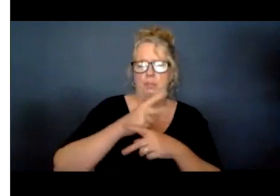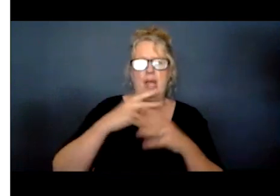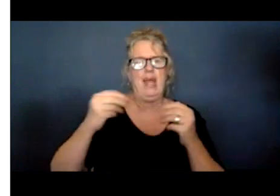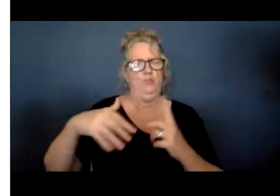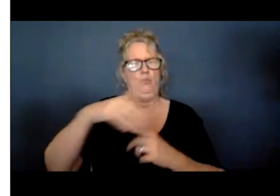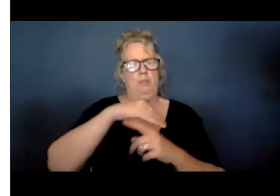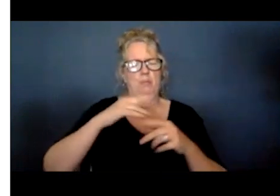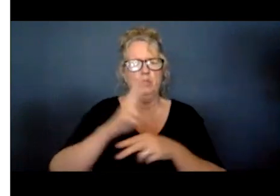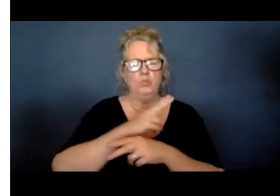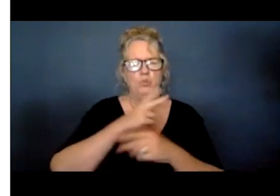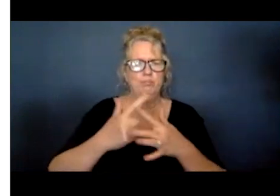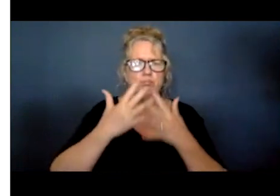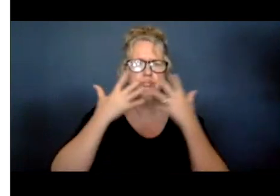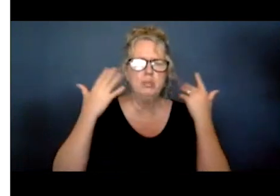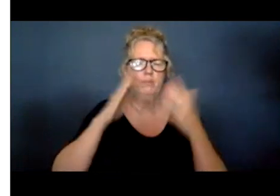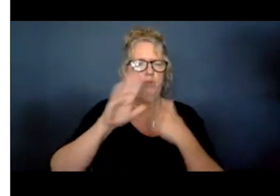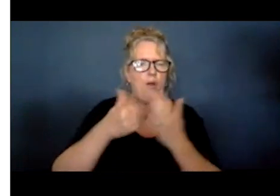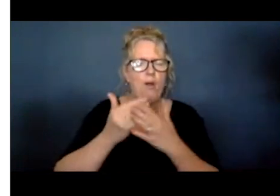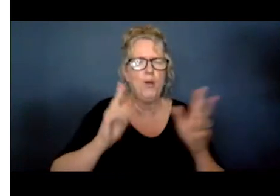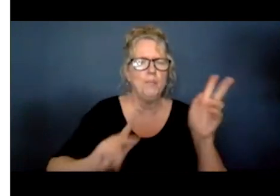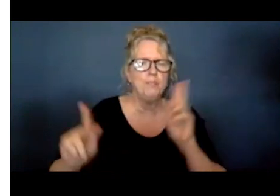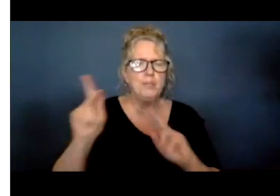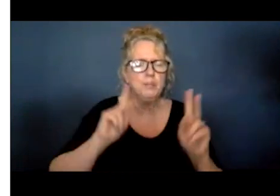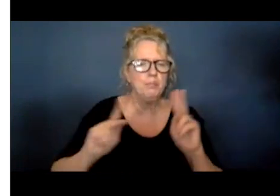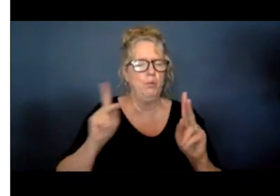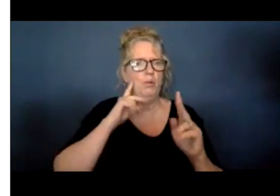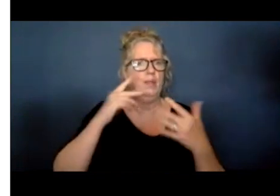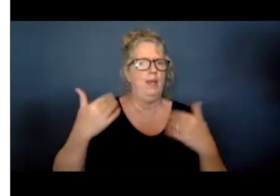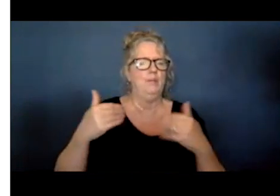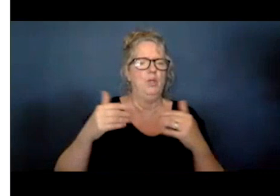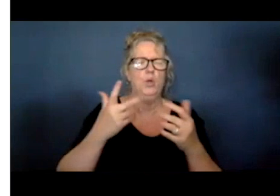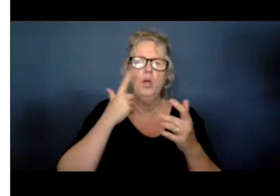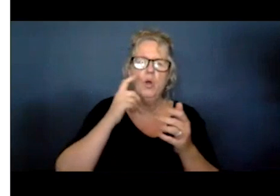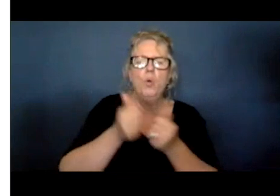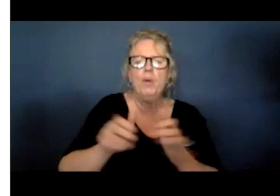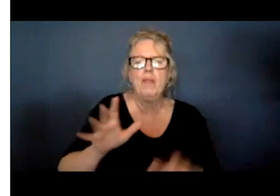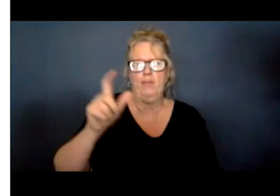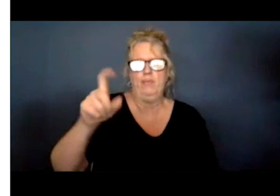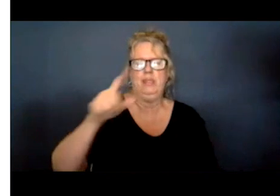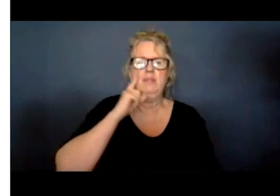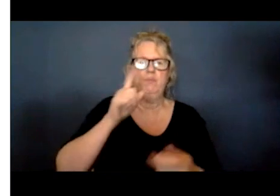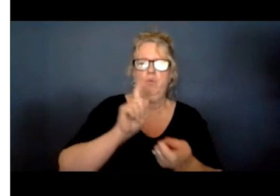usable by all people, to the greatest extent possible, without the need for adaptation.